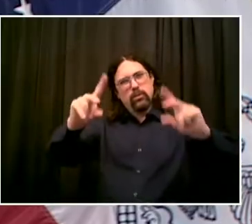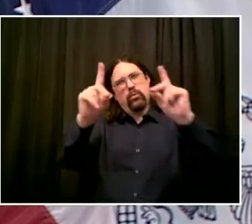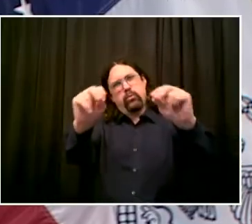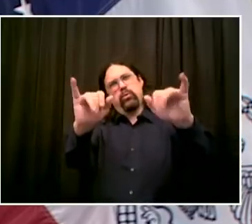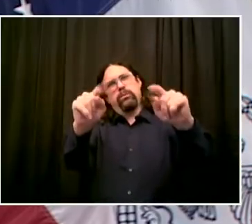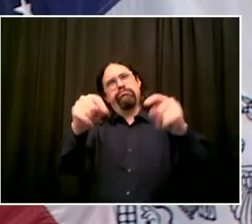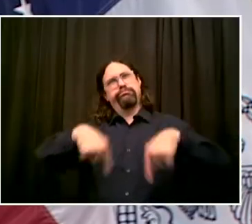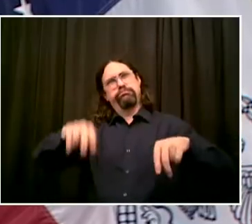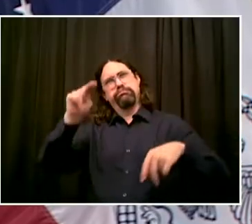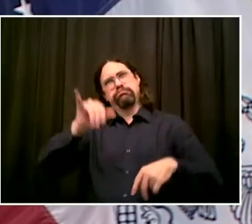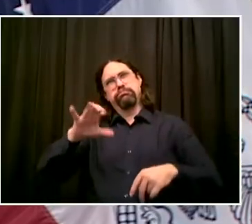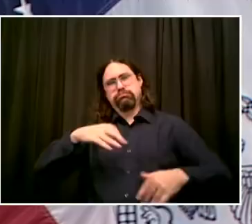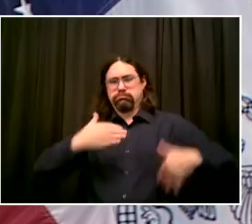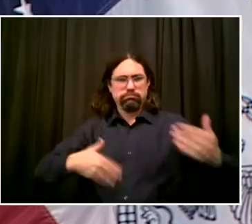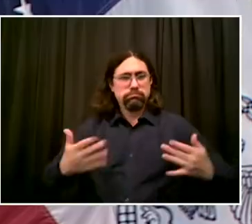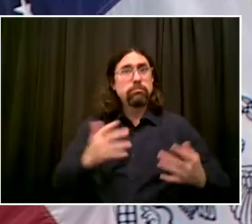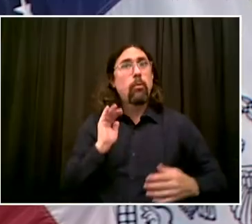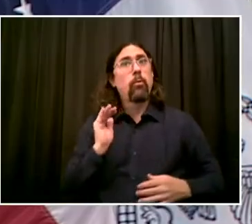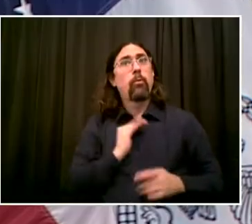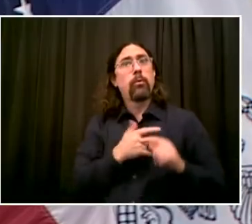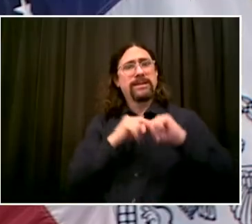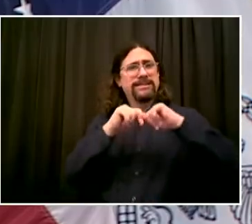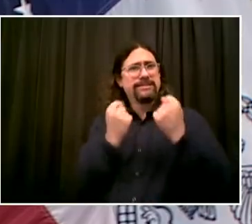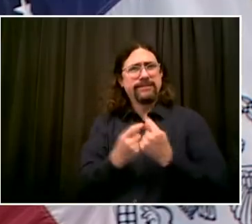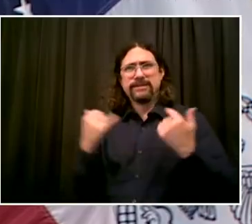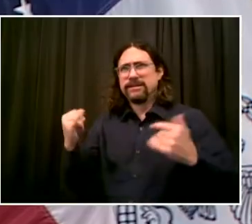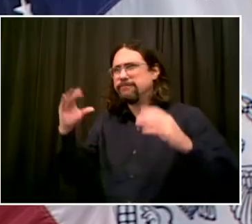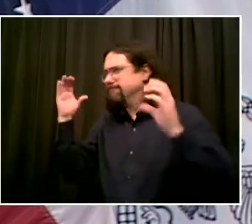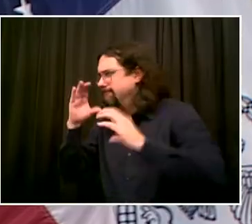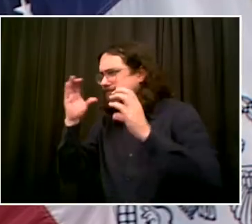WE CAN DO IT. YOU HEARD FROM MELANIE, THEY